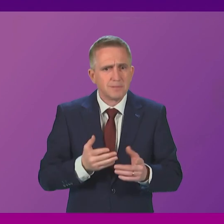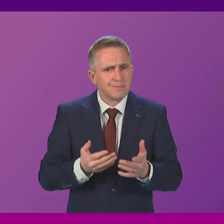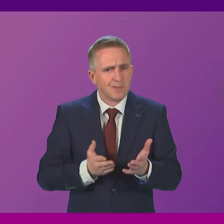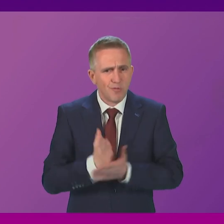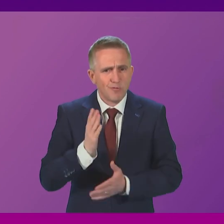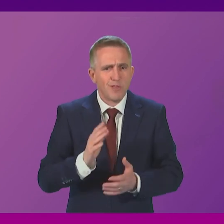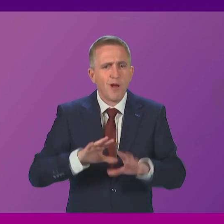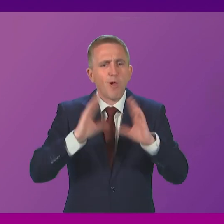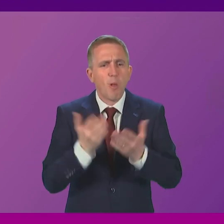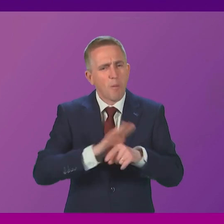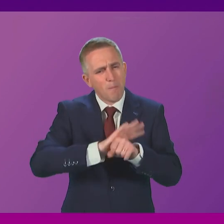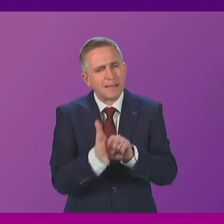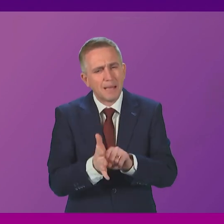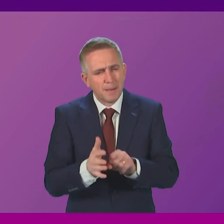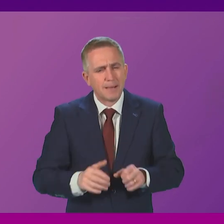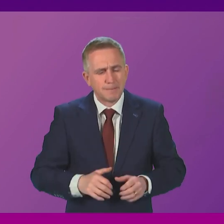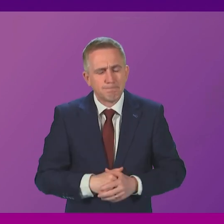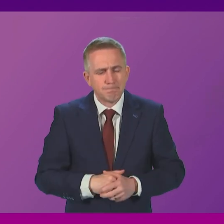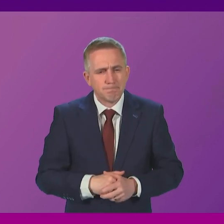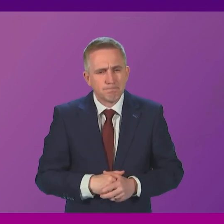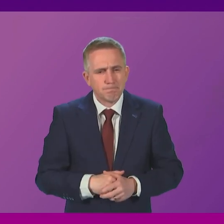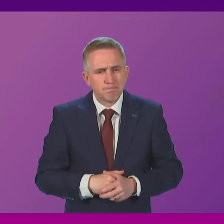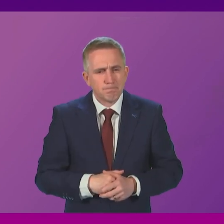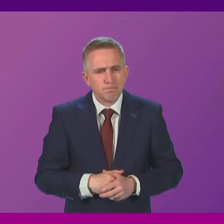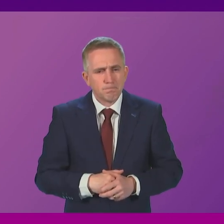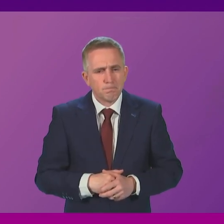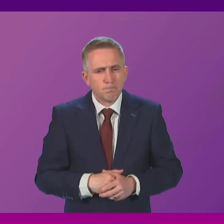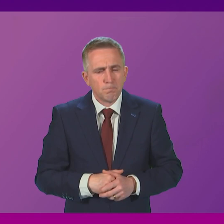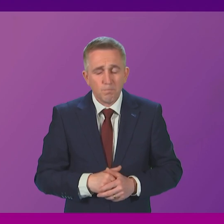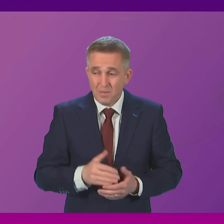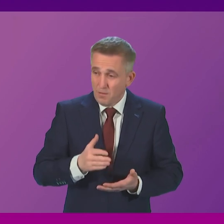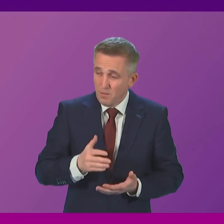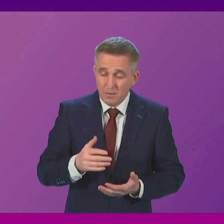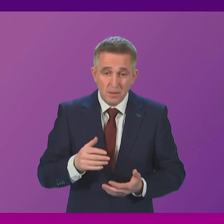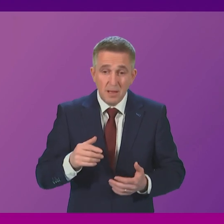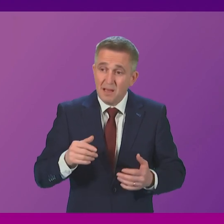In tough times, it is often easy to forget how lucky we are to live in a country that